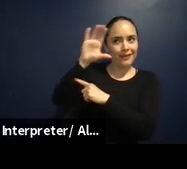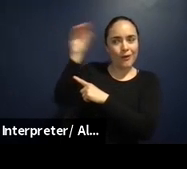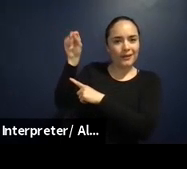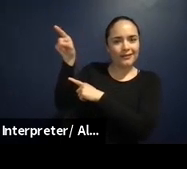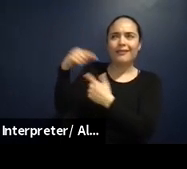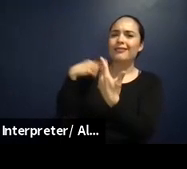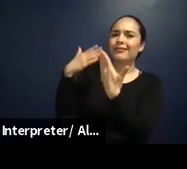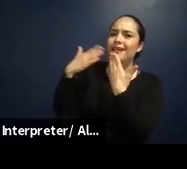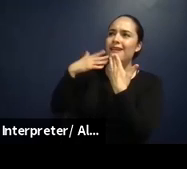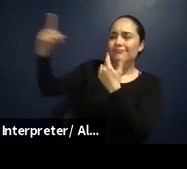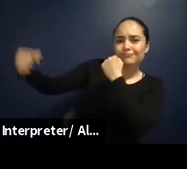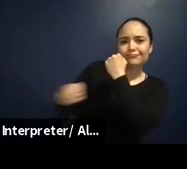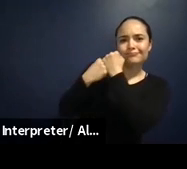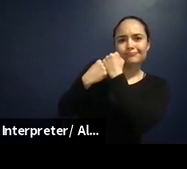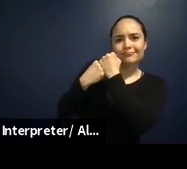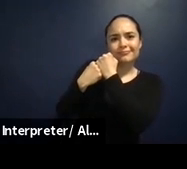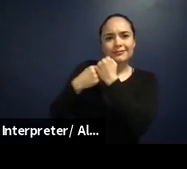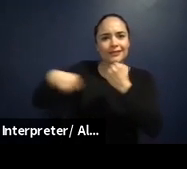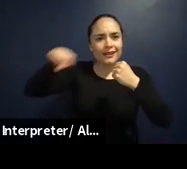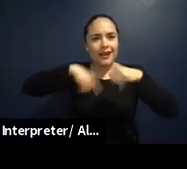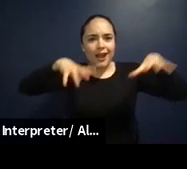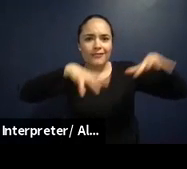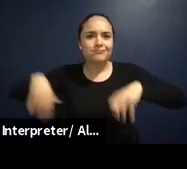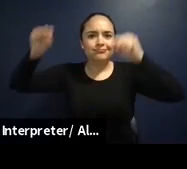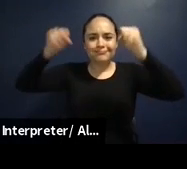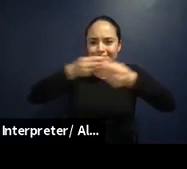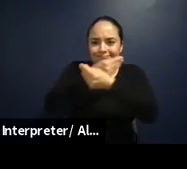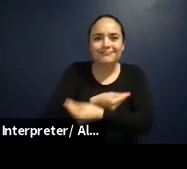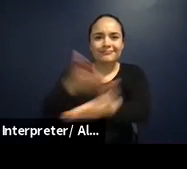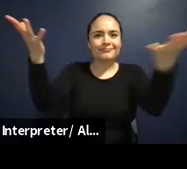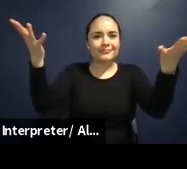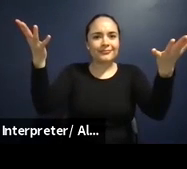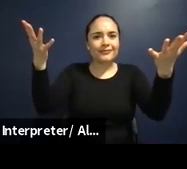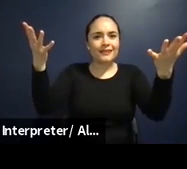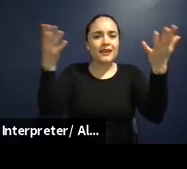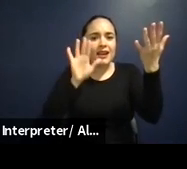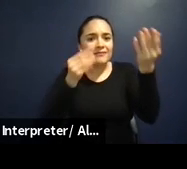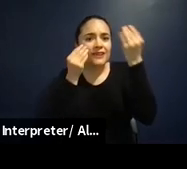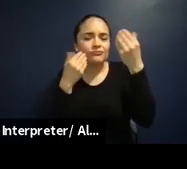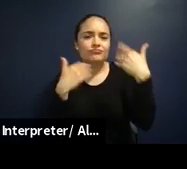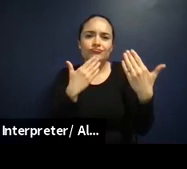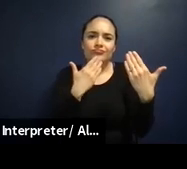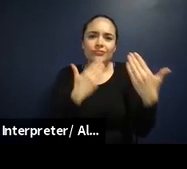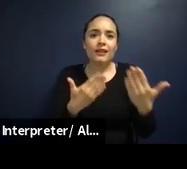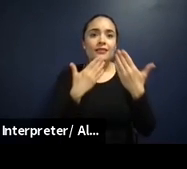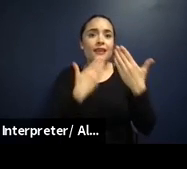you so much, Kim, for all of your expertise. Thank you, Alma for helping all of our friends, and we